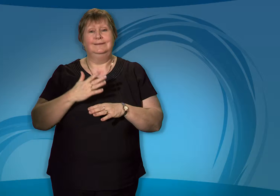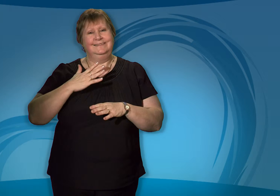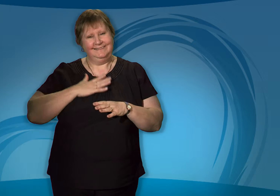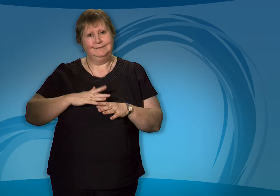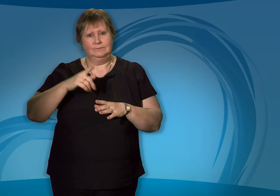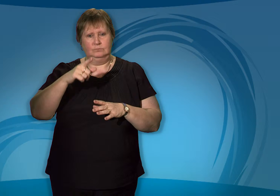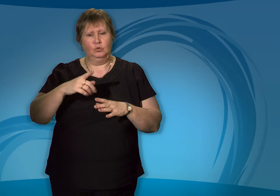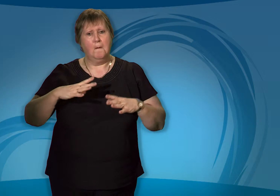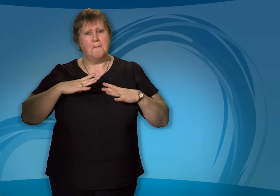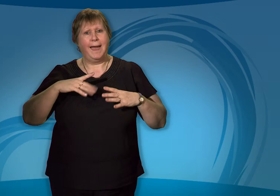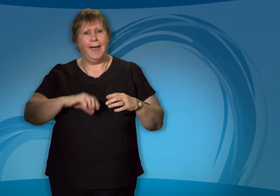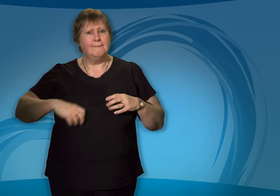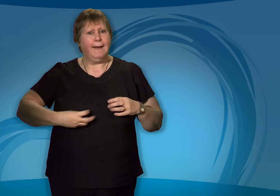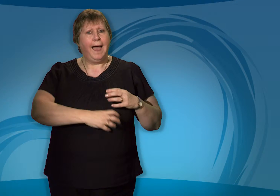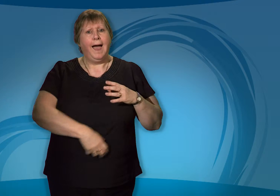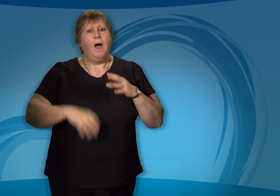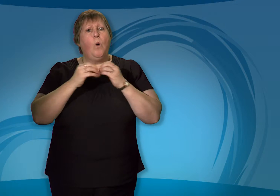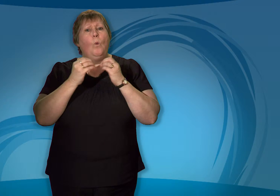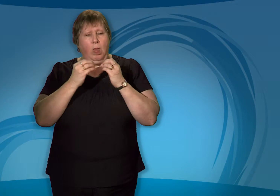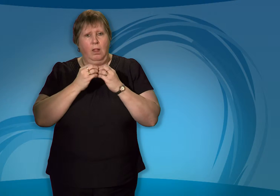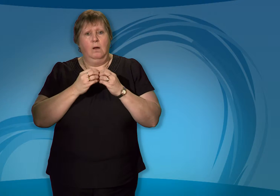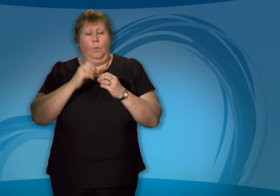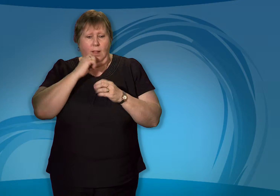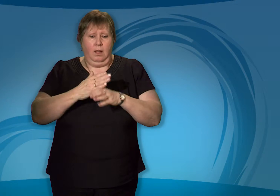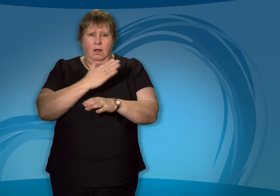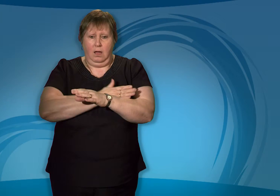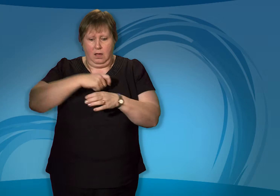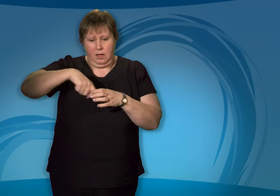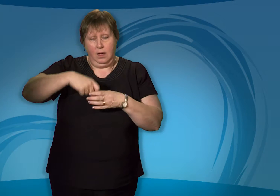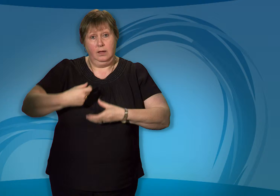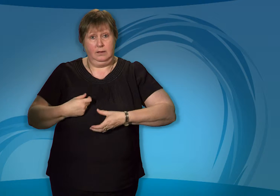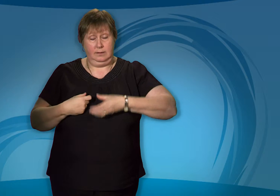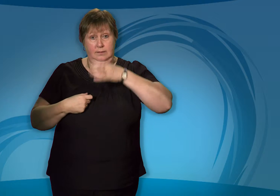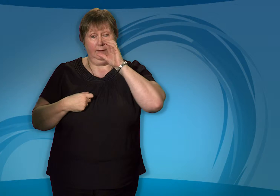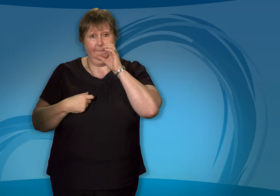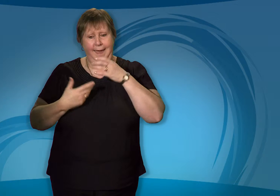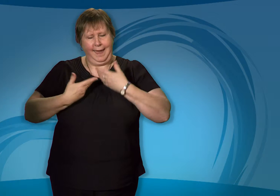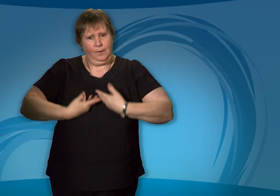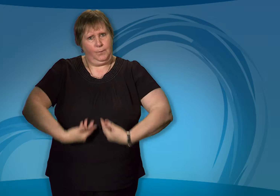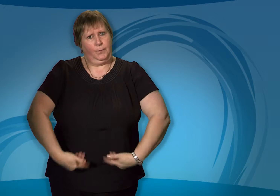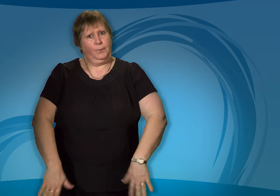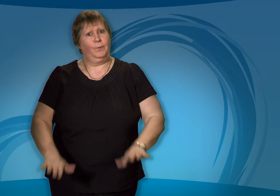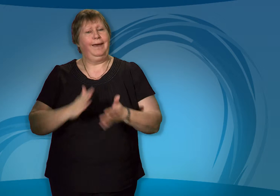Before this procedure we will need to prepare your bowel by giving you some medication to clear it.